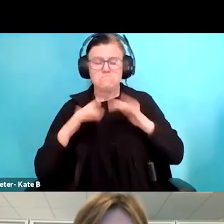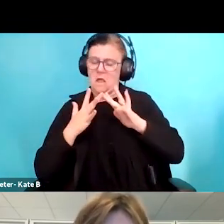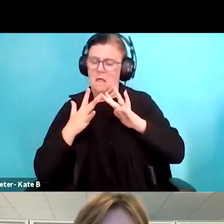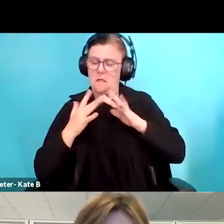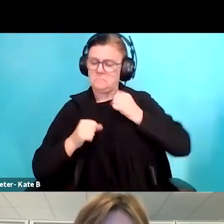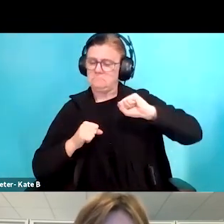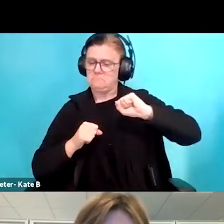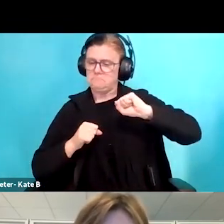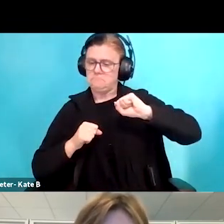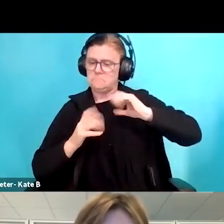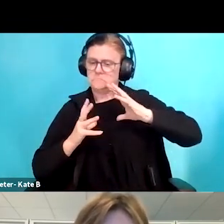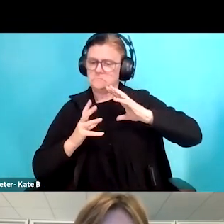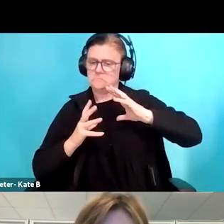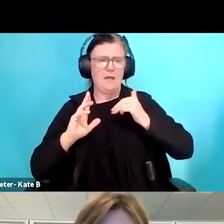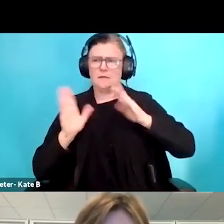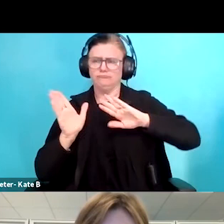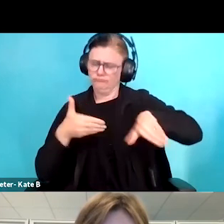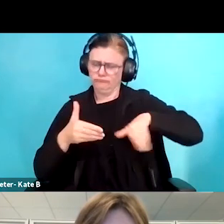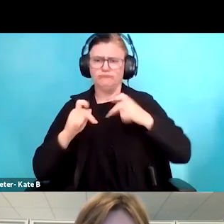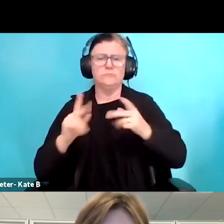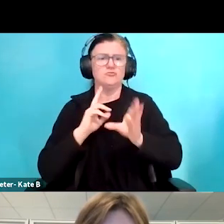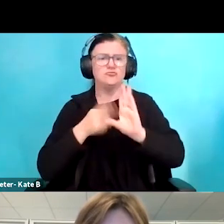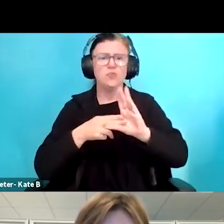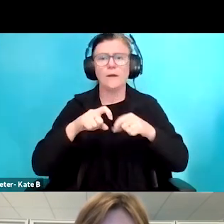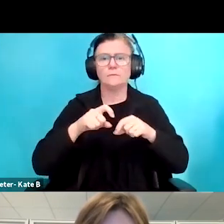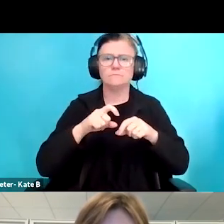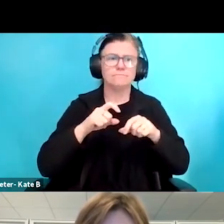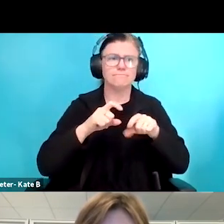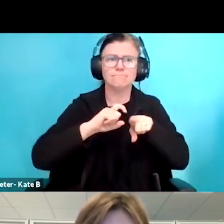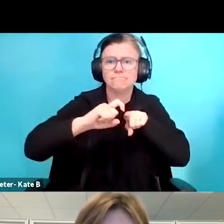they were joining quilting groups and they were doing online searches and they were having Zoom